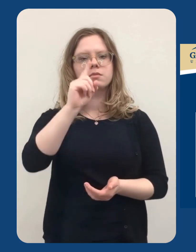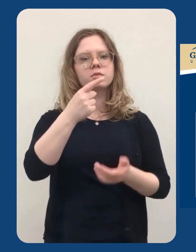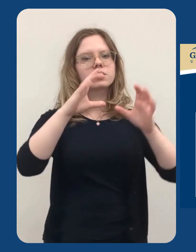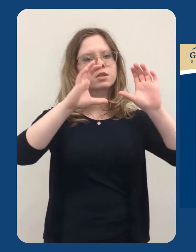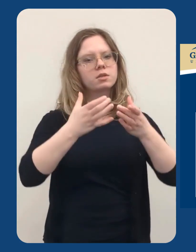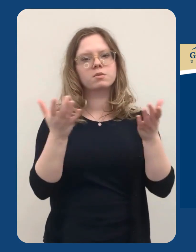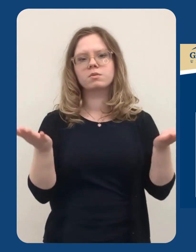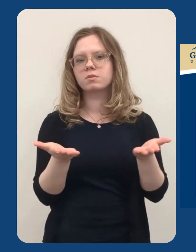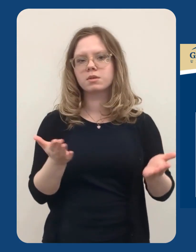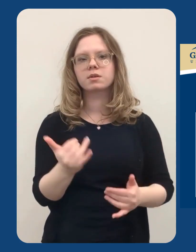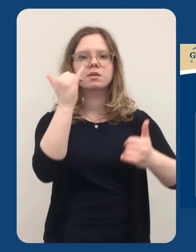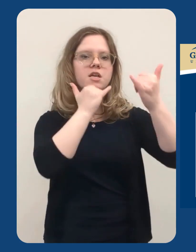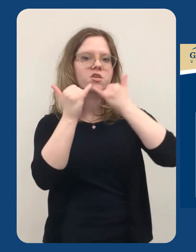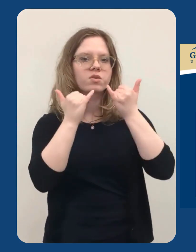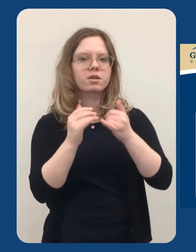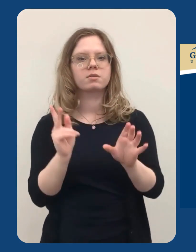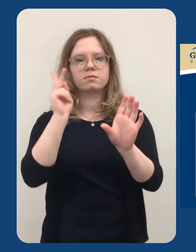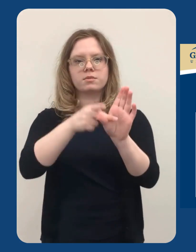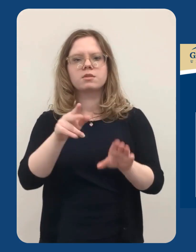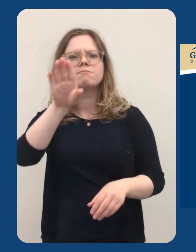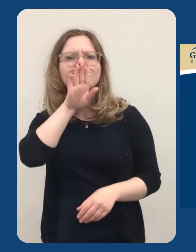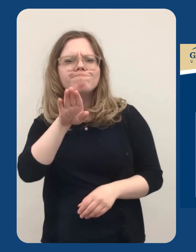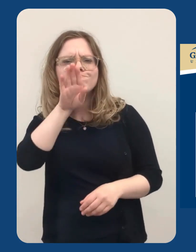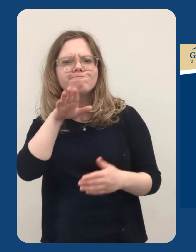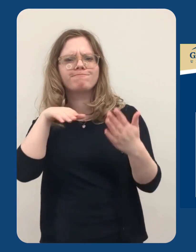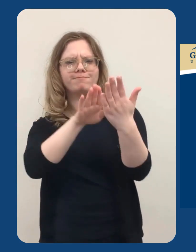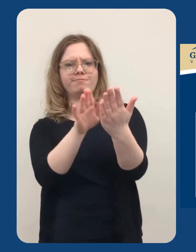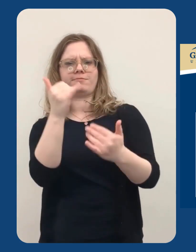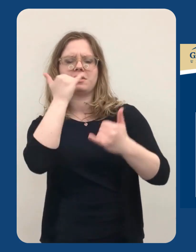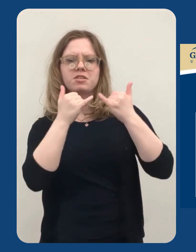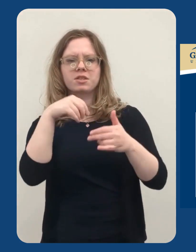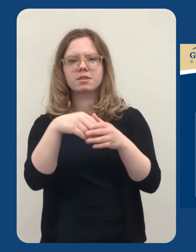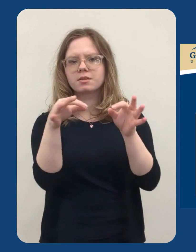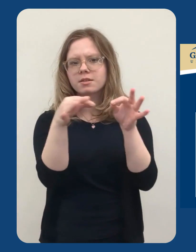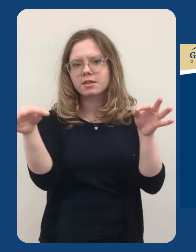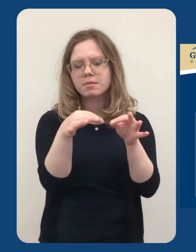1) Errors: Participants were frustrated when they encountered errors in captions.